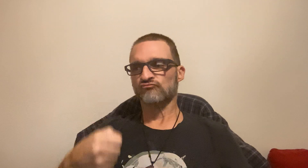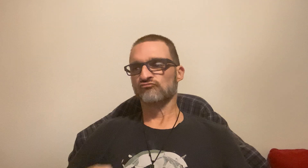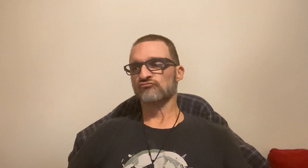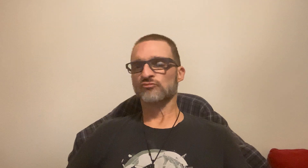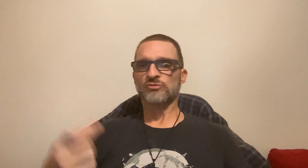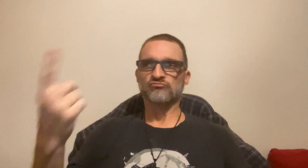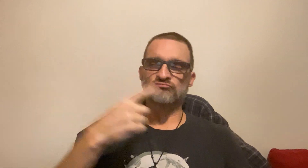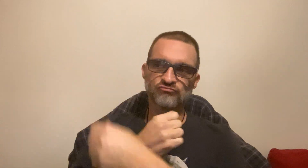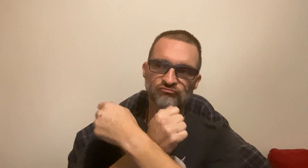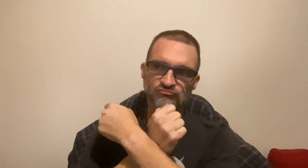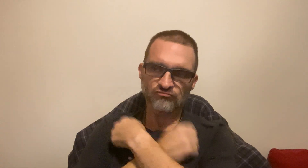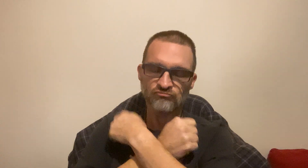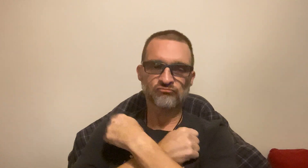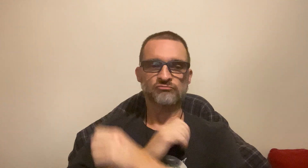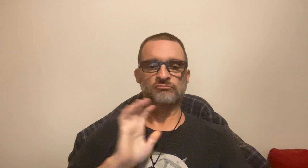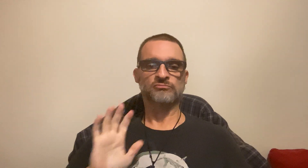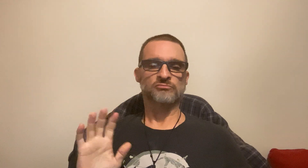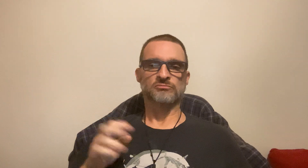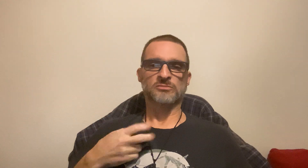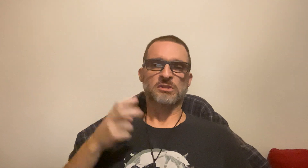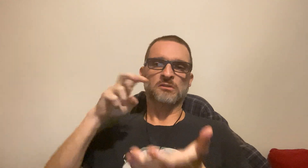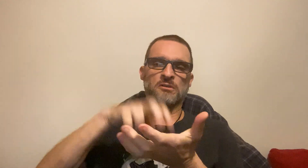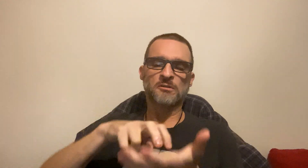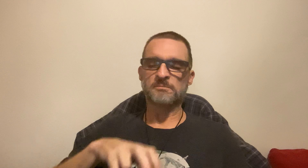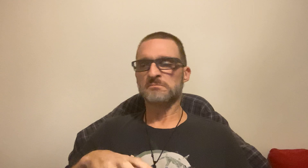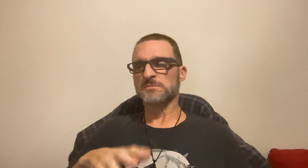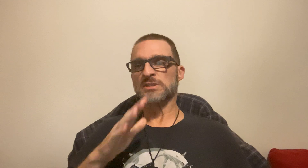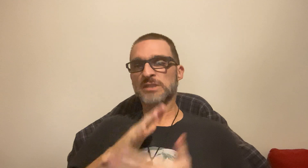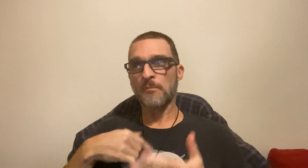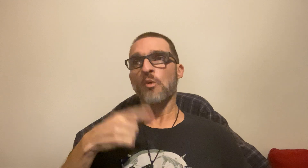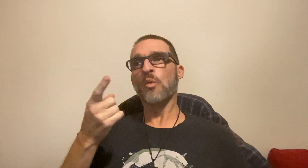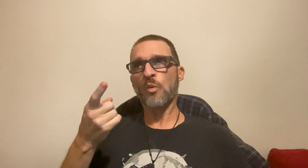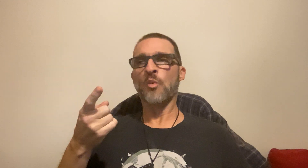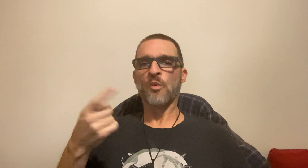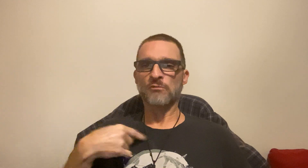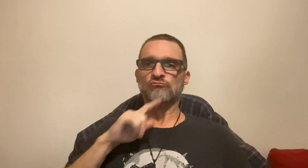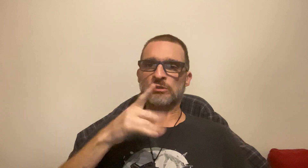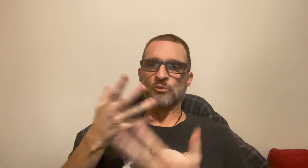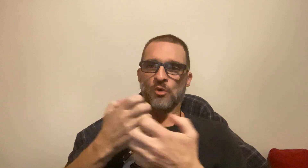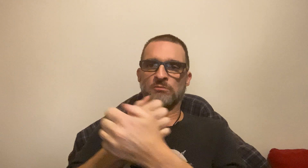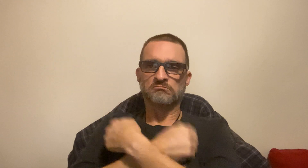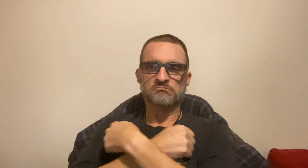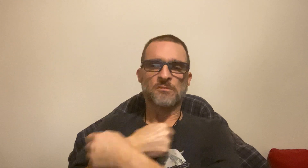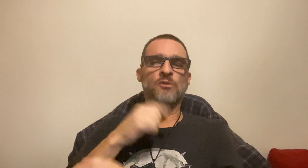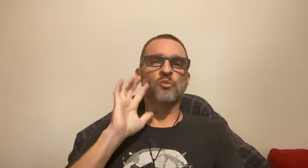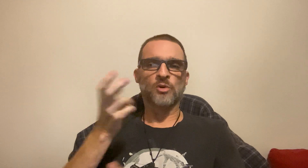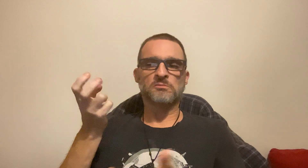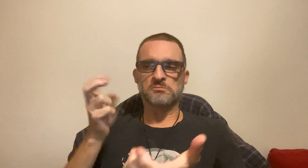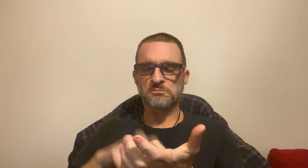I'll bump fist you or hug you. That'd be better. But for getting up, for some people I really want to give hugs.